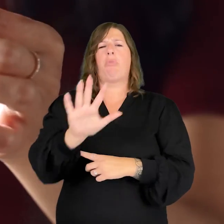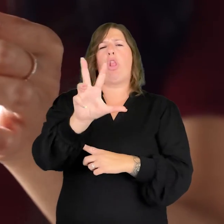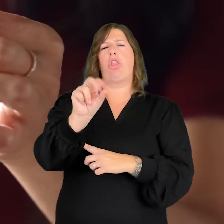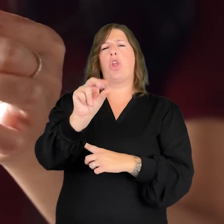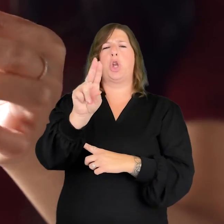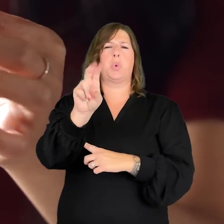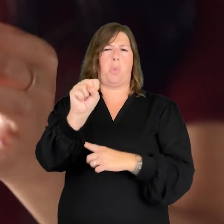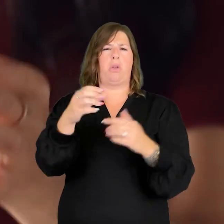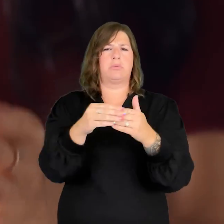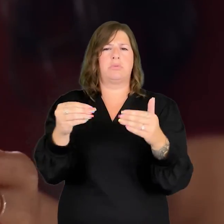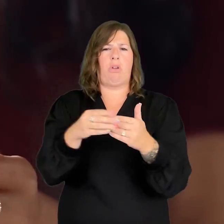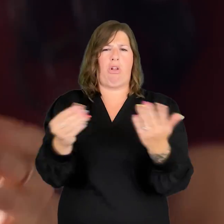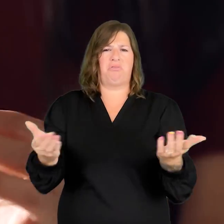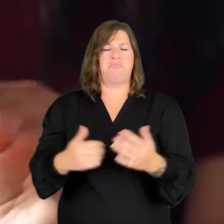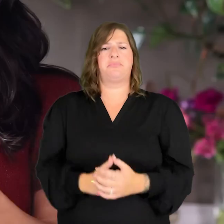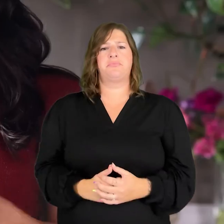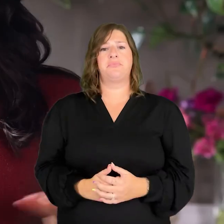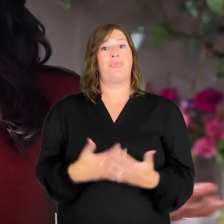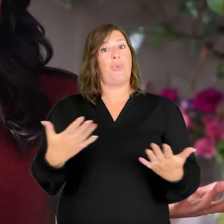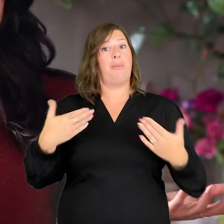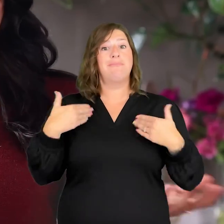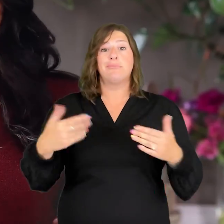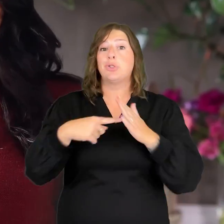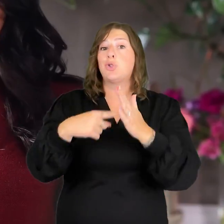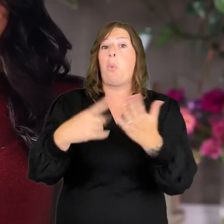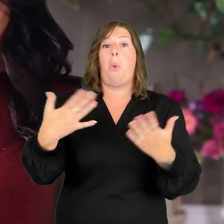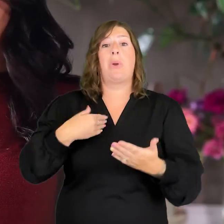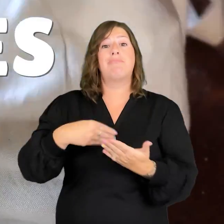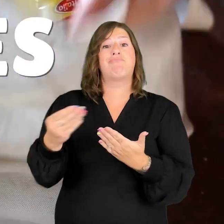which is about 30 USD, and so let me show you what we bought.